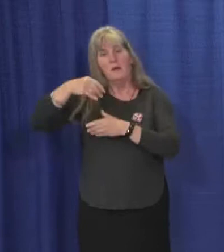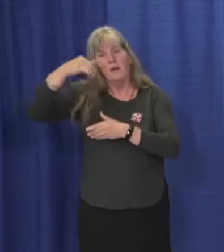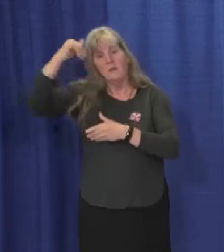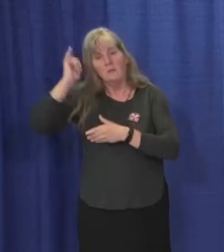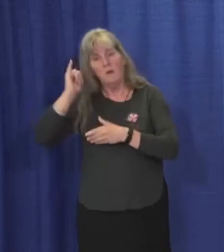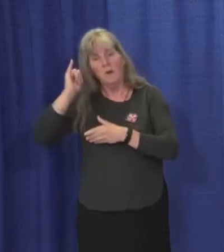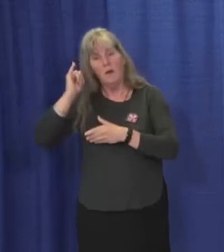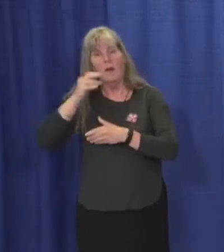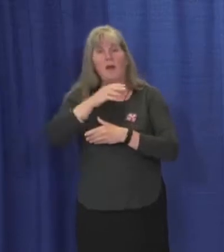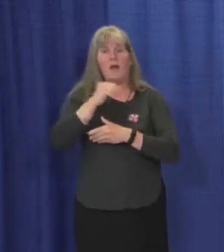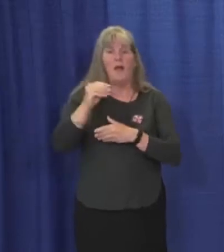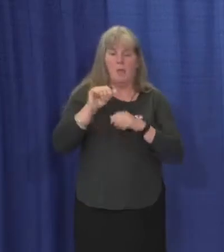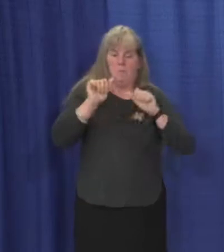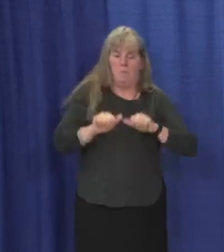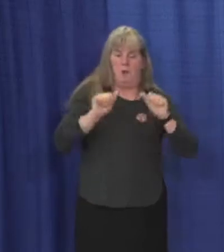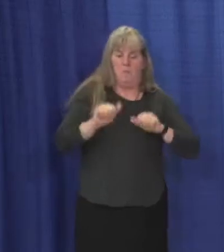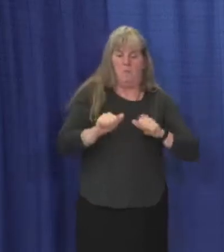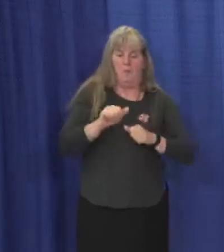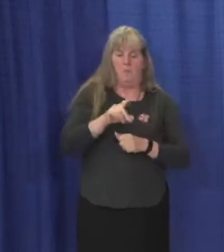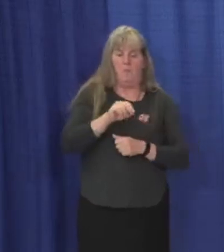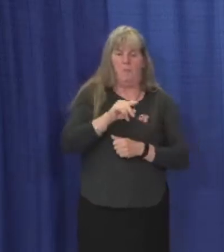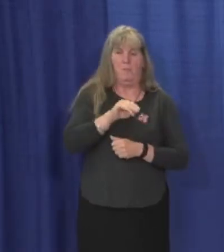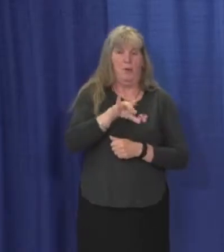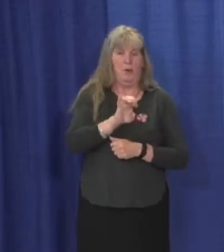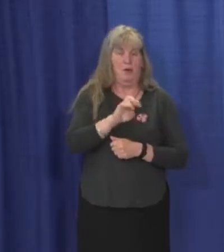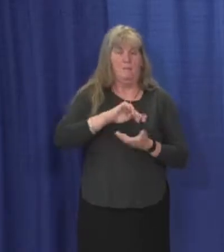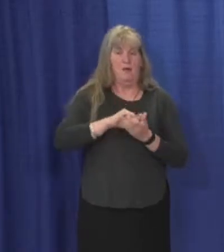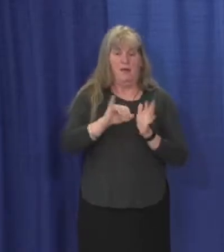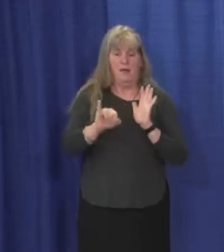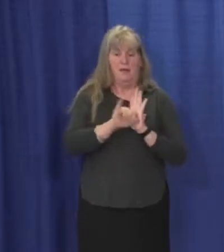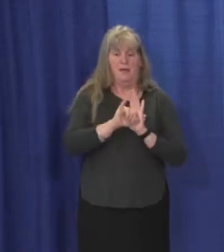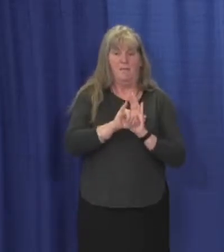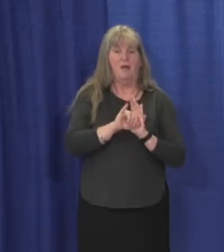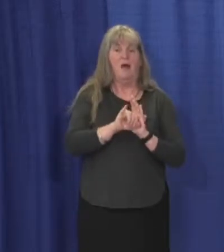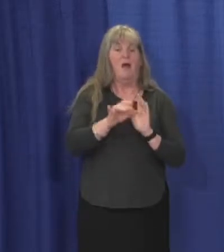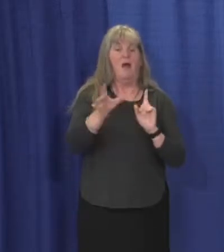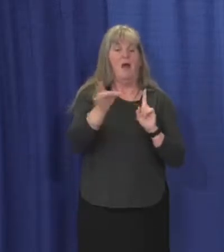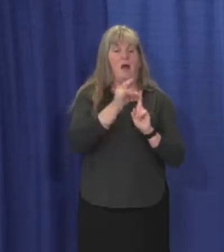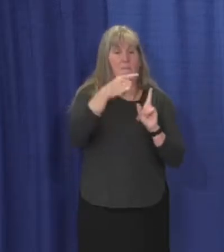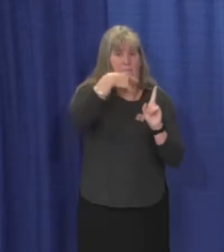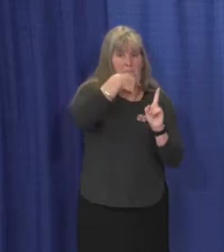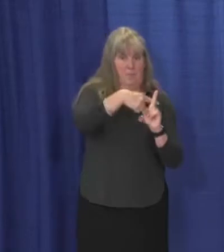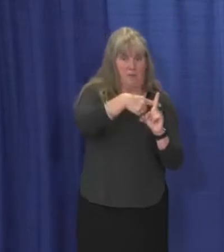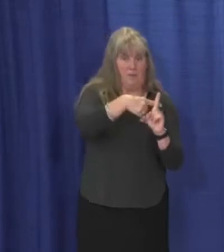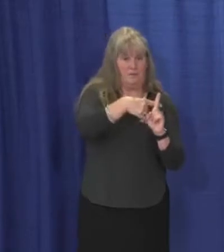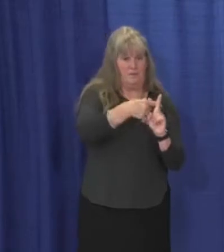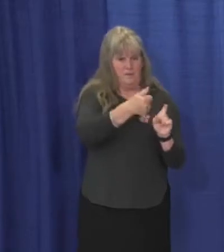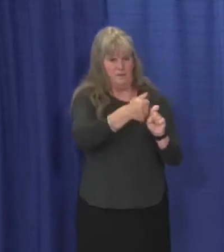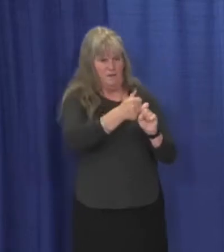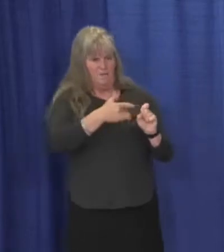cases and probable cases. Probable cases are ones that are defined on positive based on